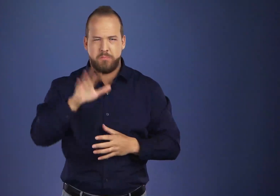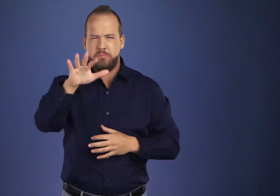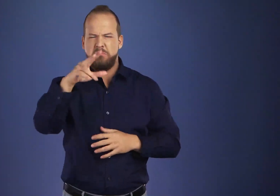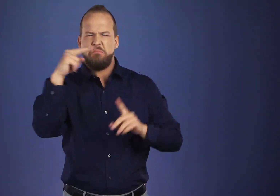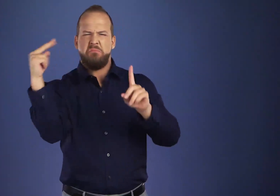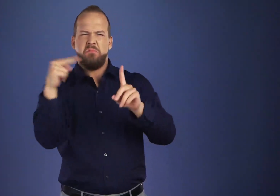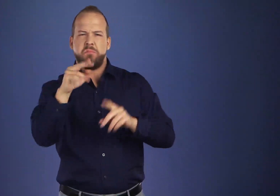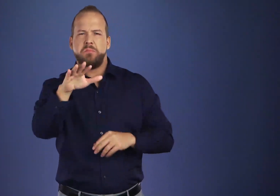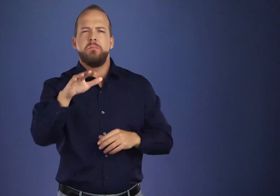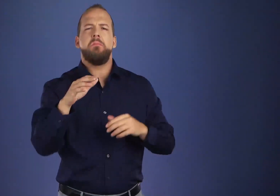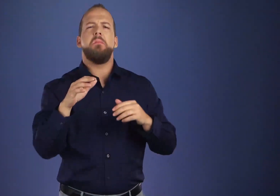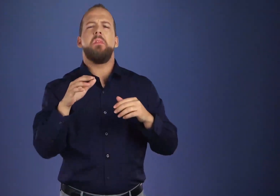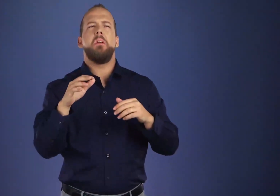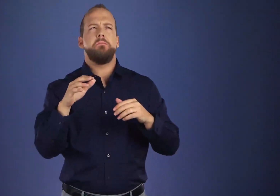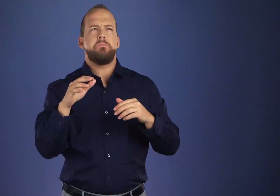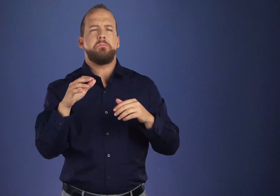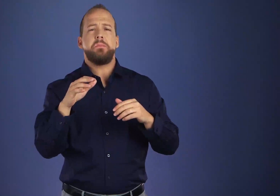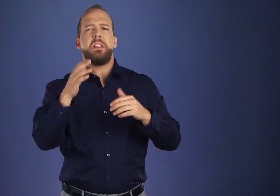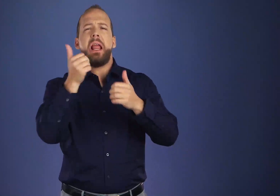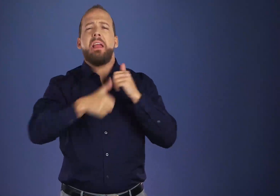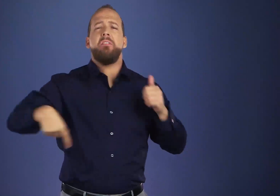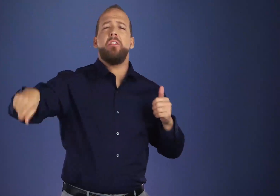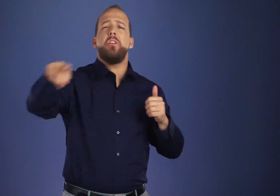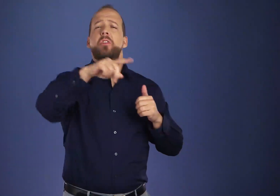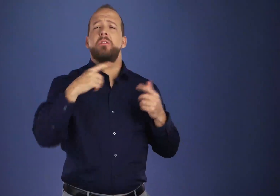Let's look at how practical it actually is.